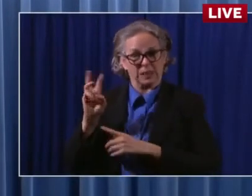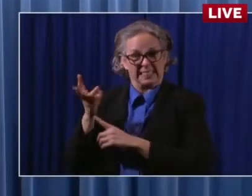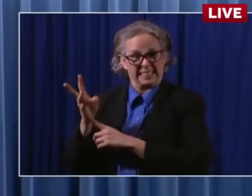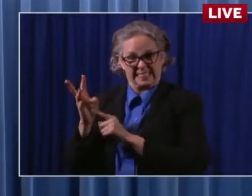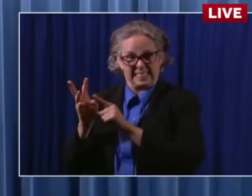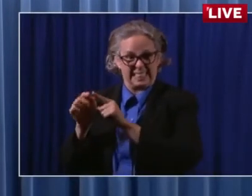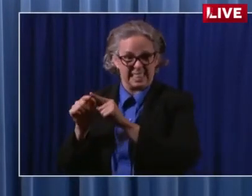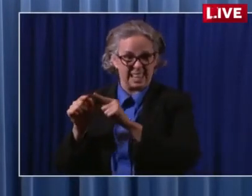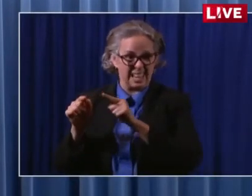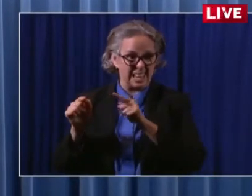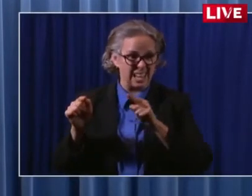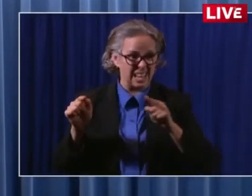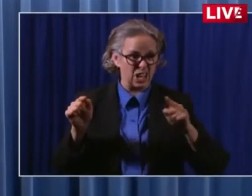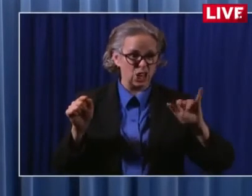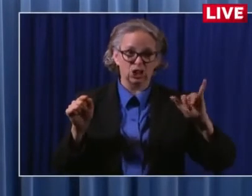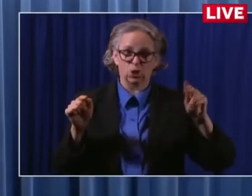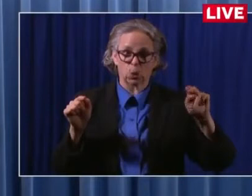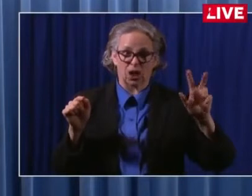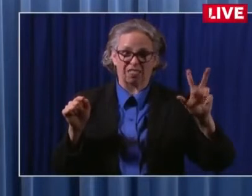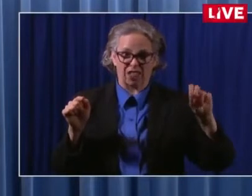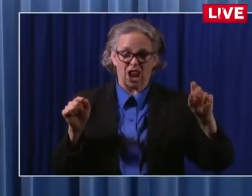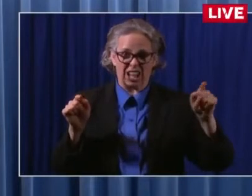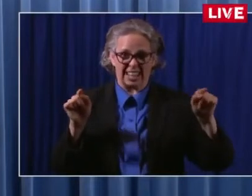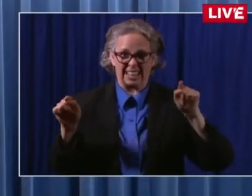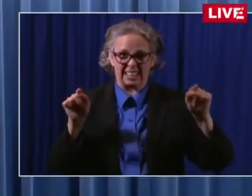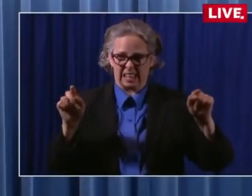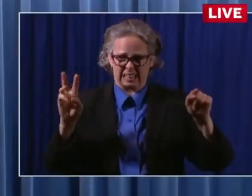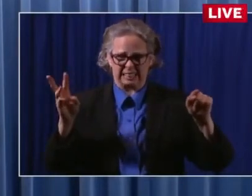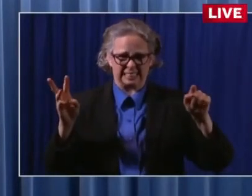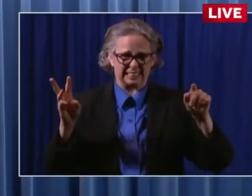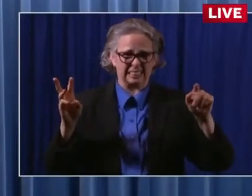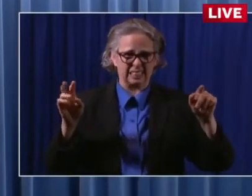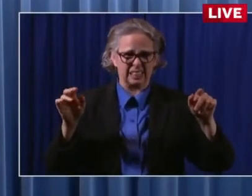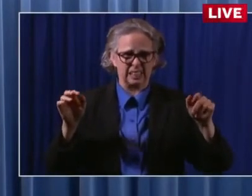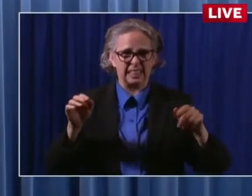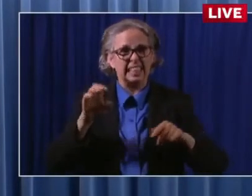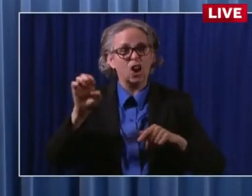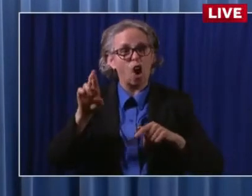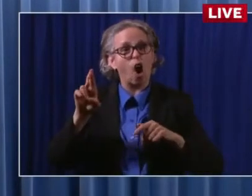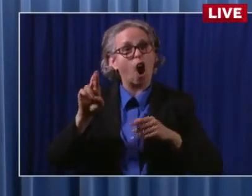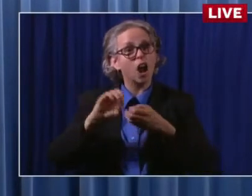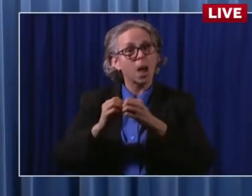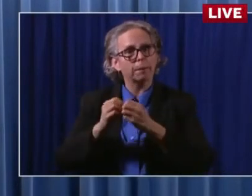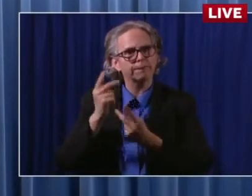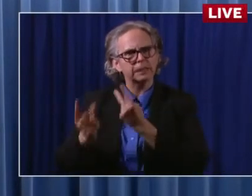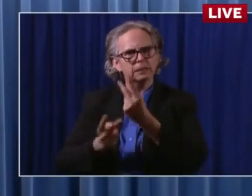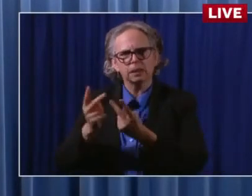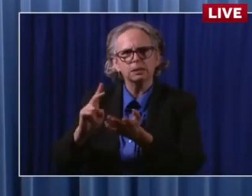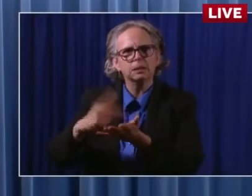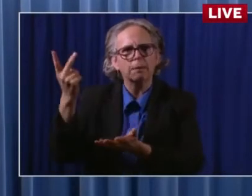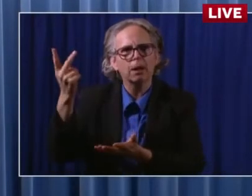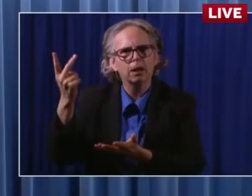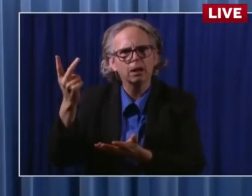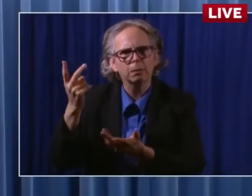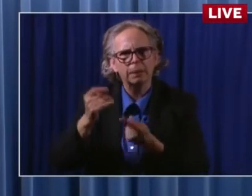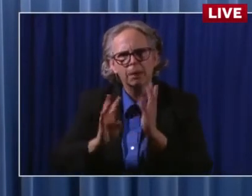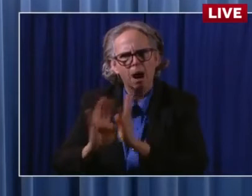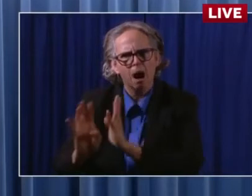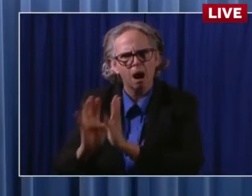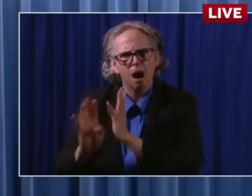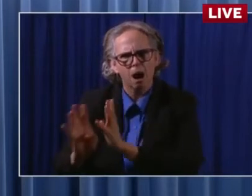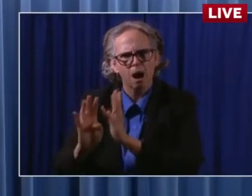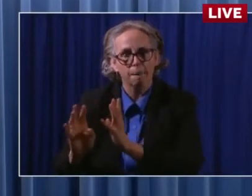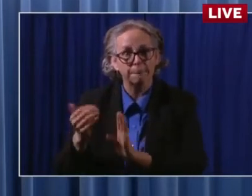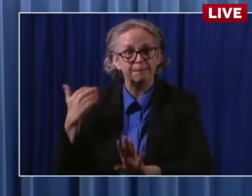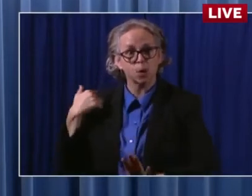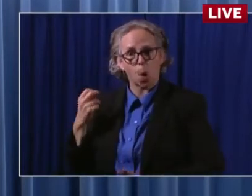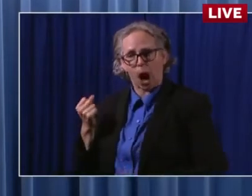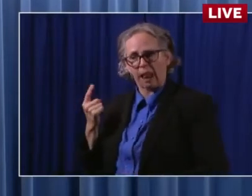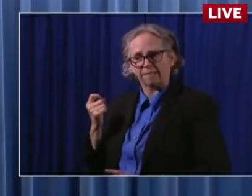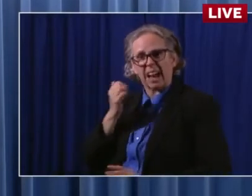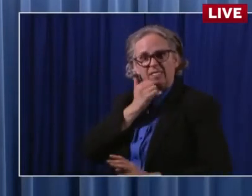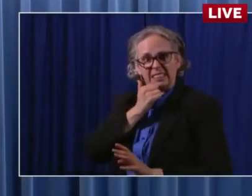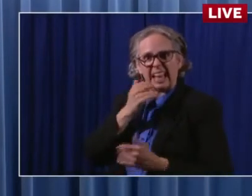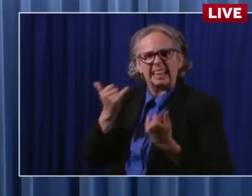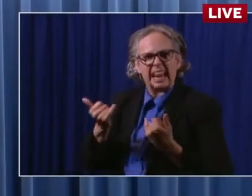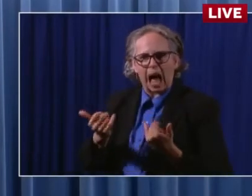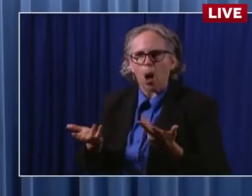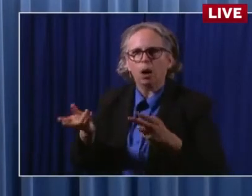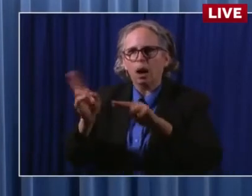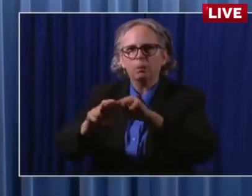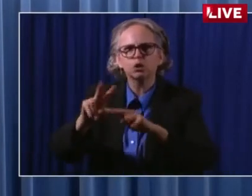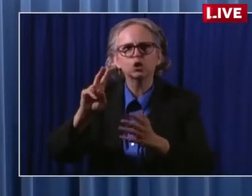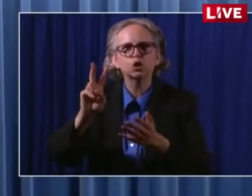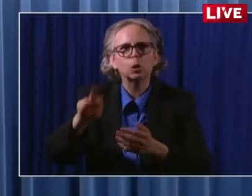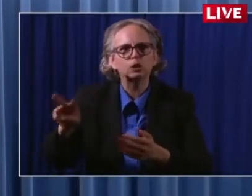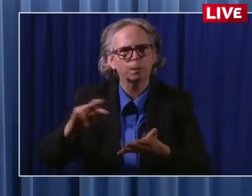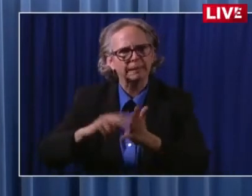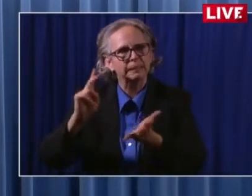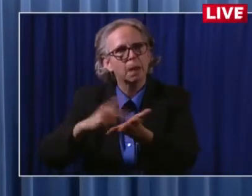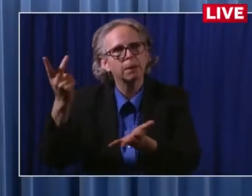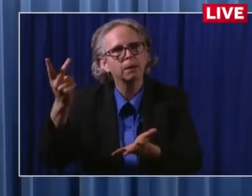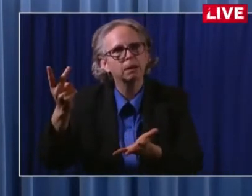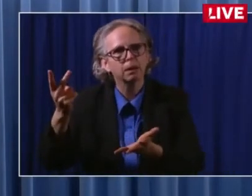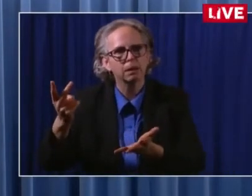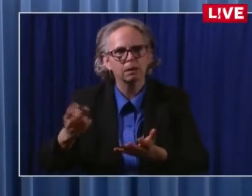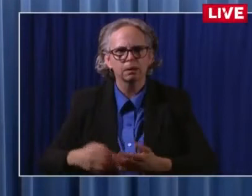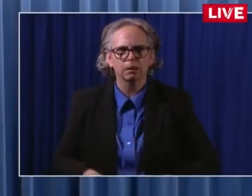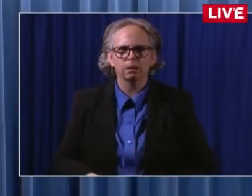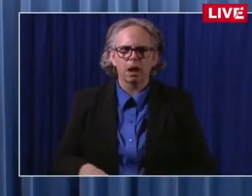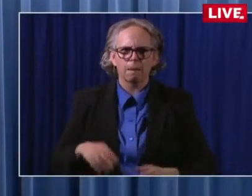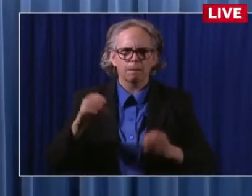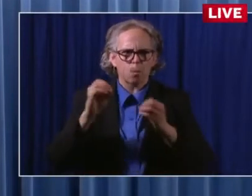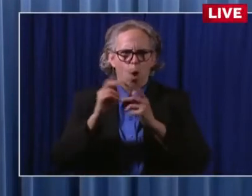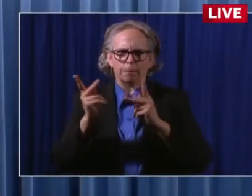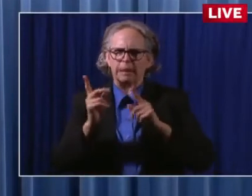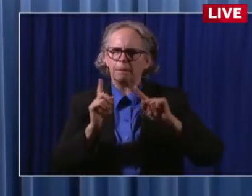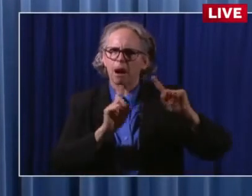FOR EXAMPLE, FROM JUNE 16 -- IF YOU LOOK AT JUNE 16 AND JUNE 30, VISITS FOR COVID-19 TO THE EMERGENCY DEPARTMENT DOUBLED FROM AN AVERAGE OF 11 PER DAY TO 22 PER DAY.